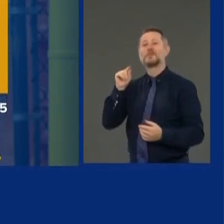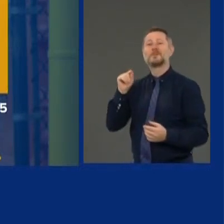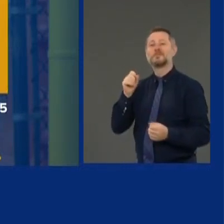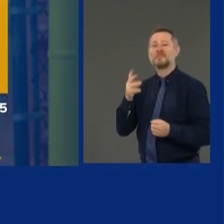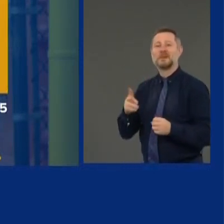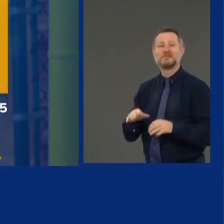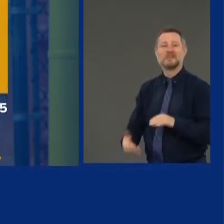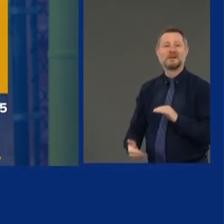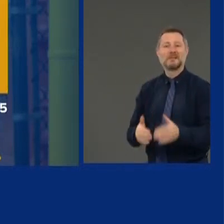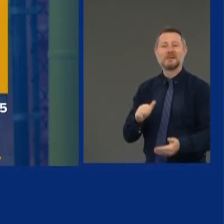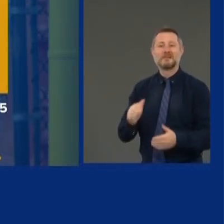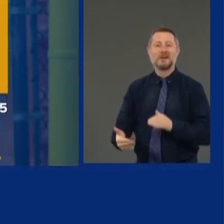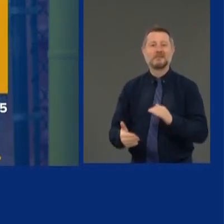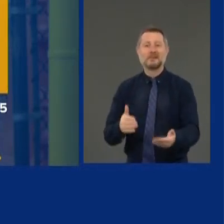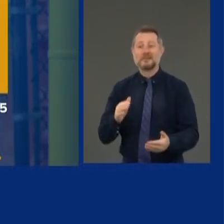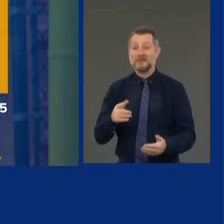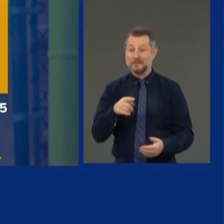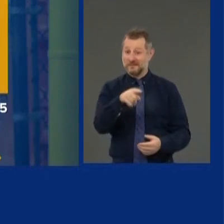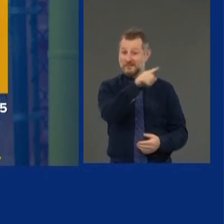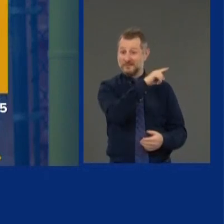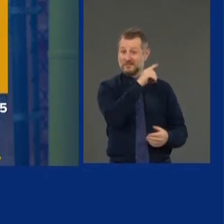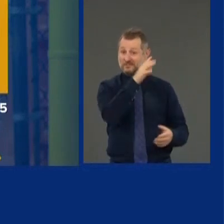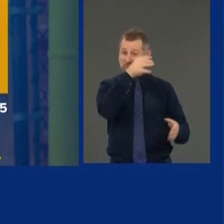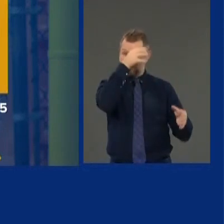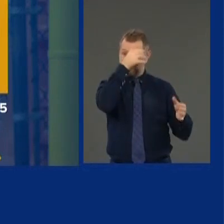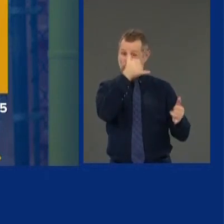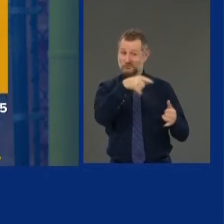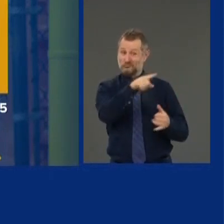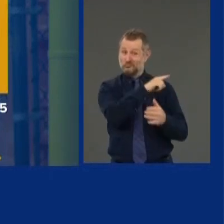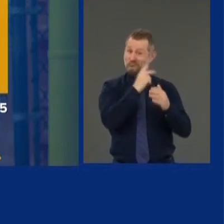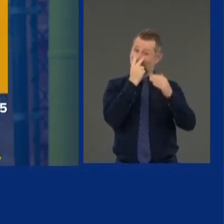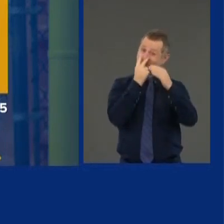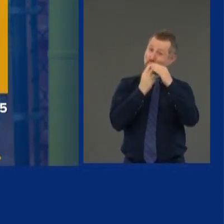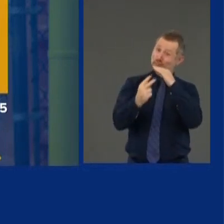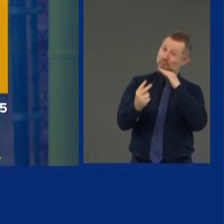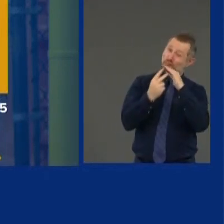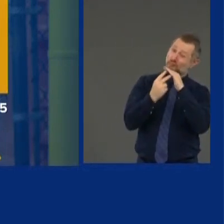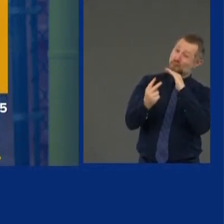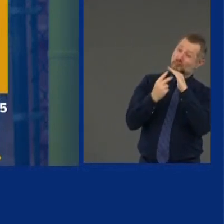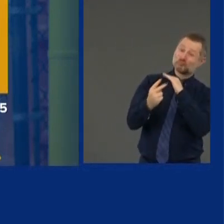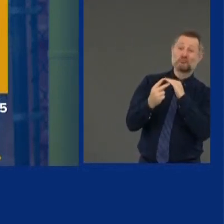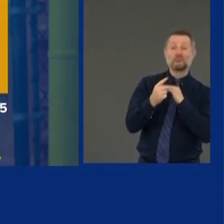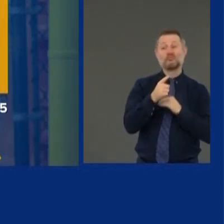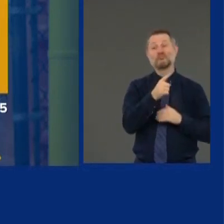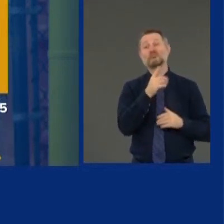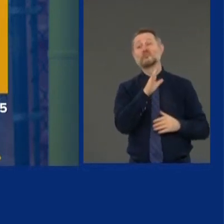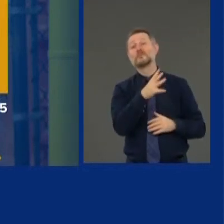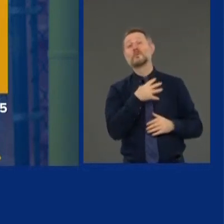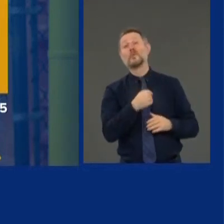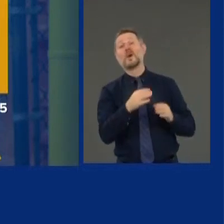AND DEATH CONSEQUENCES TO THIS.